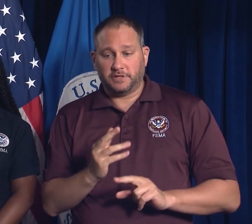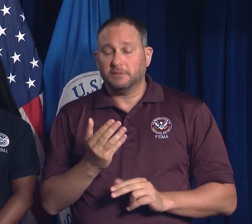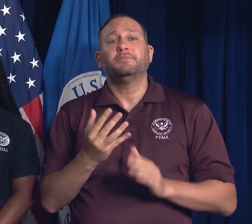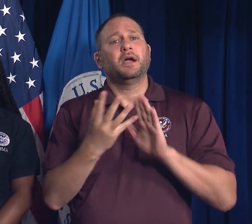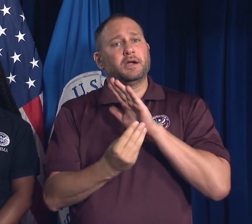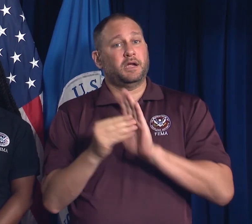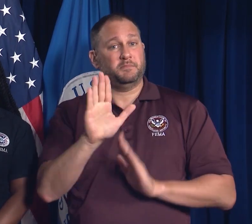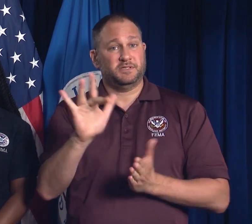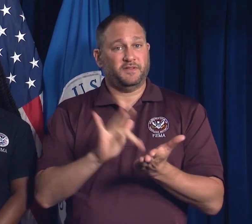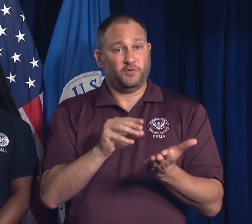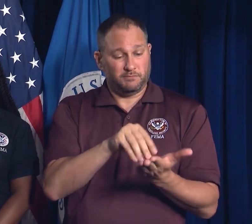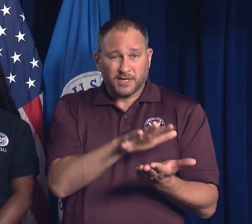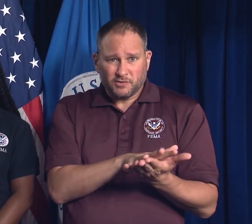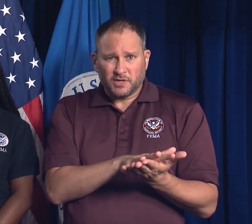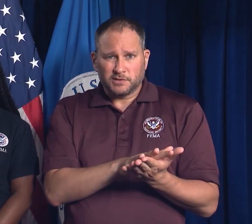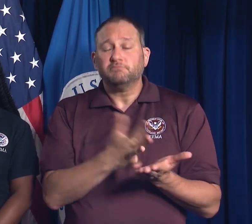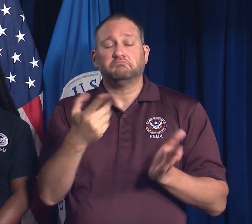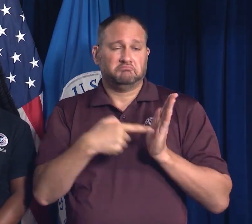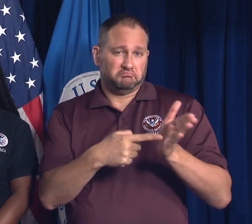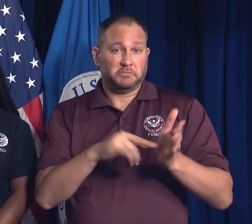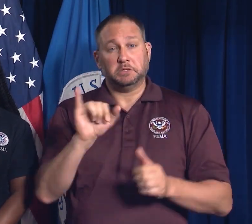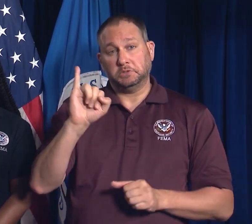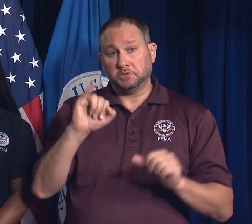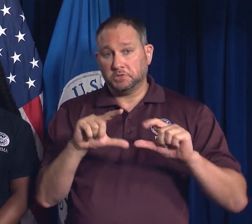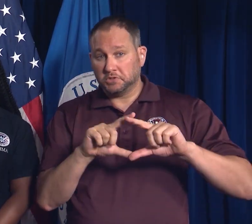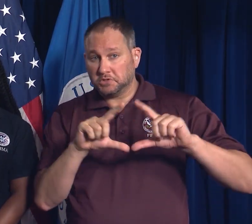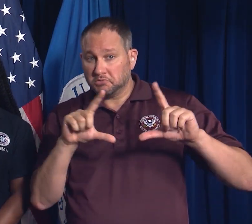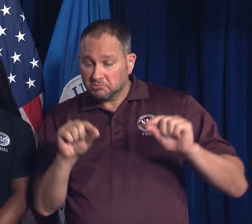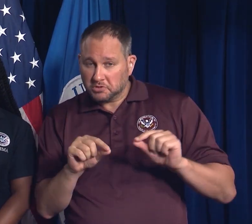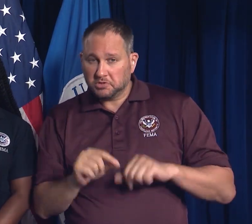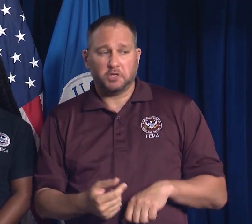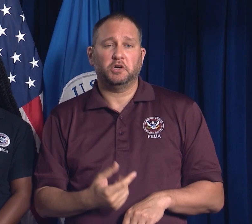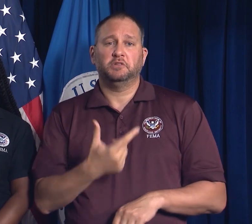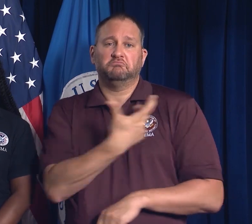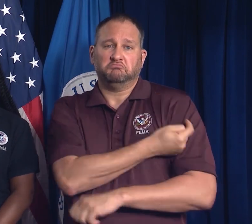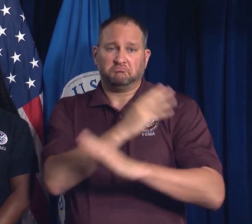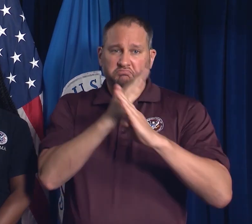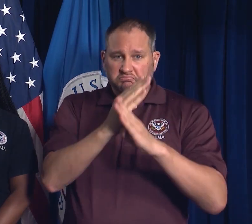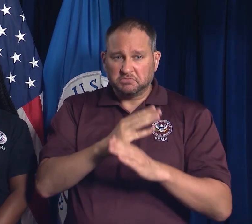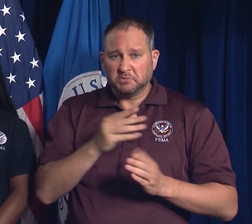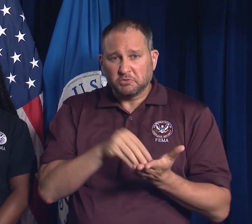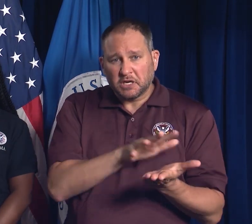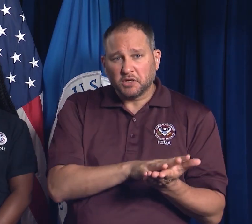and copies of your medical records (such as your insurance cards, immunization records,